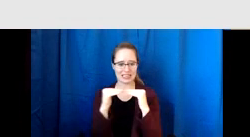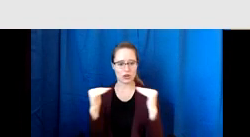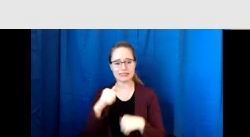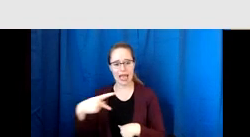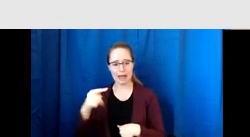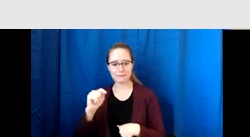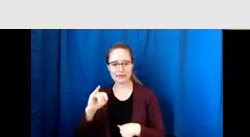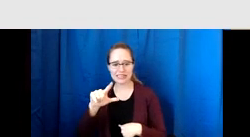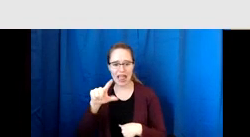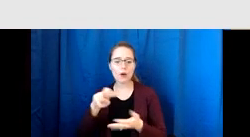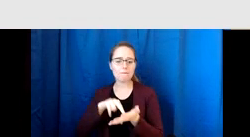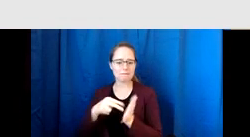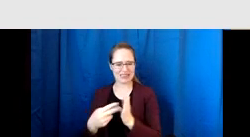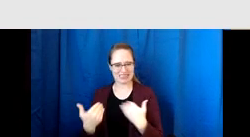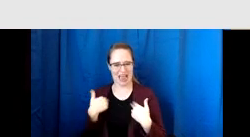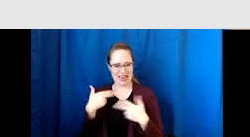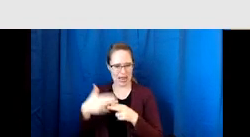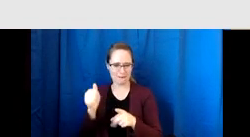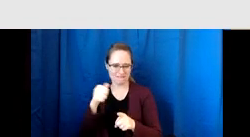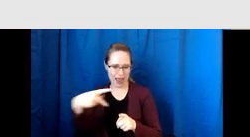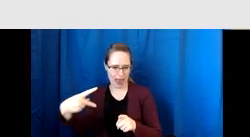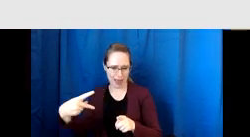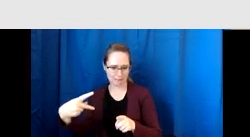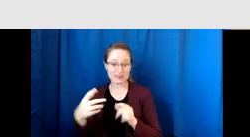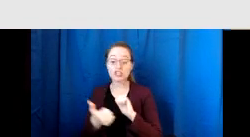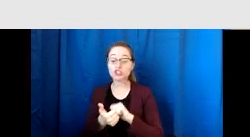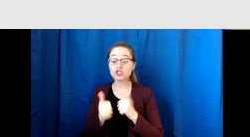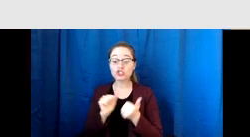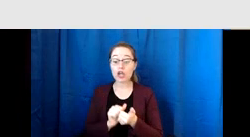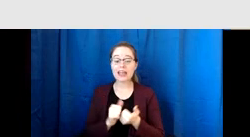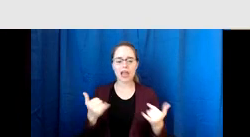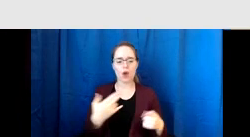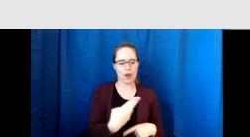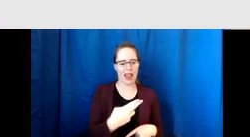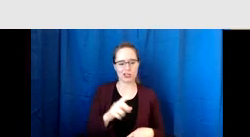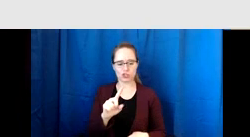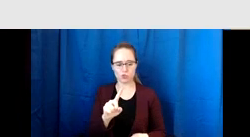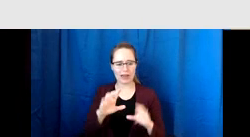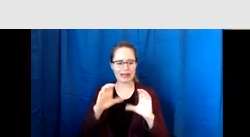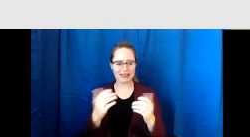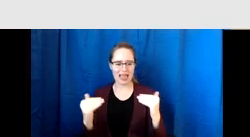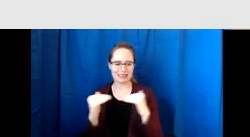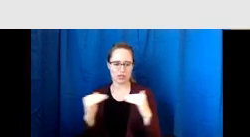containing the name of the application. Change that to a h1 with a class equals app title.